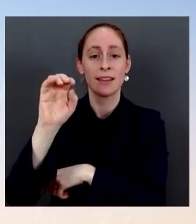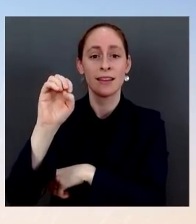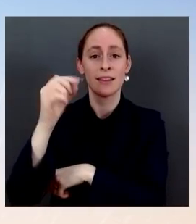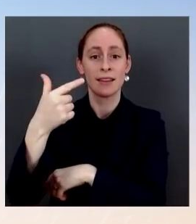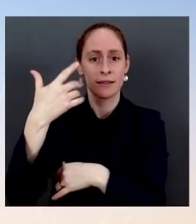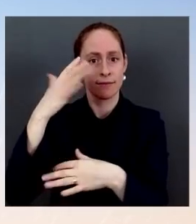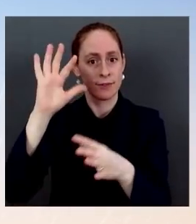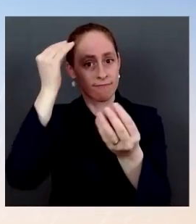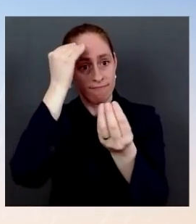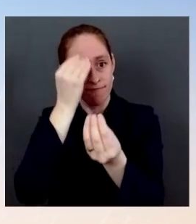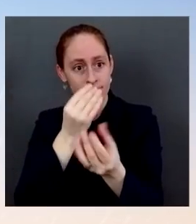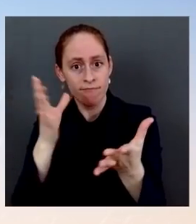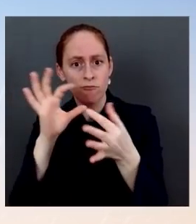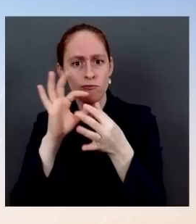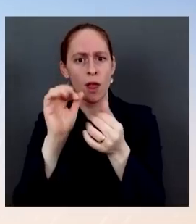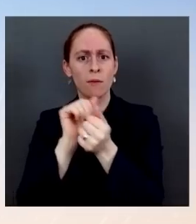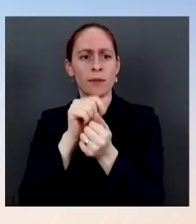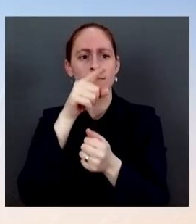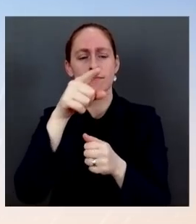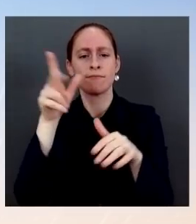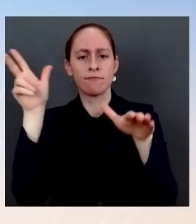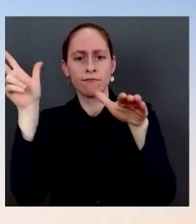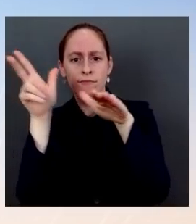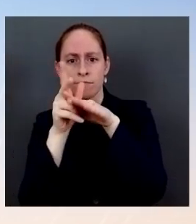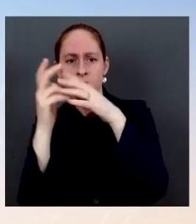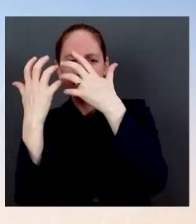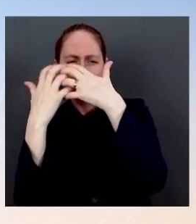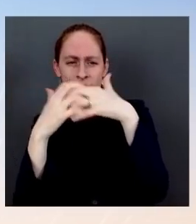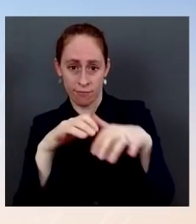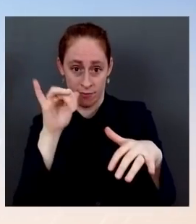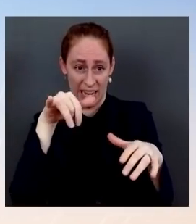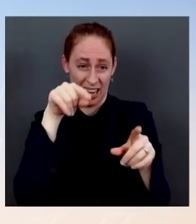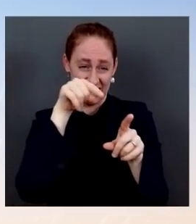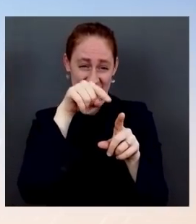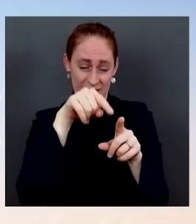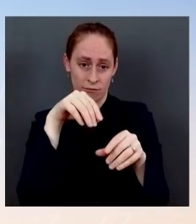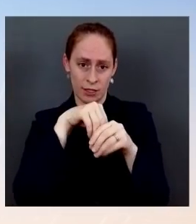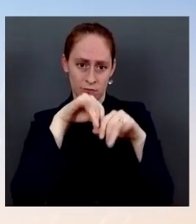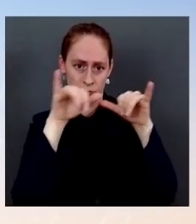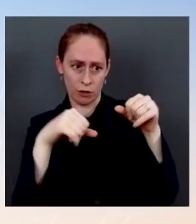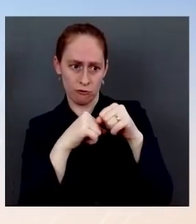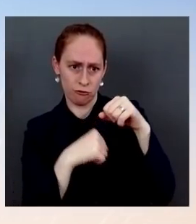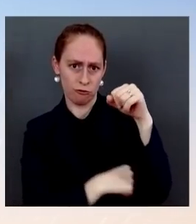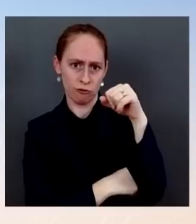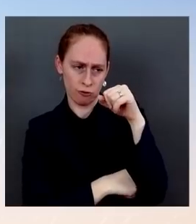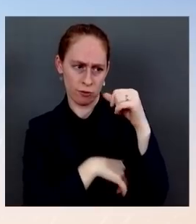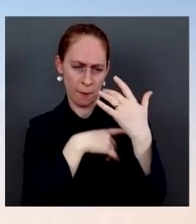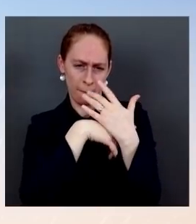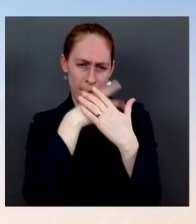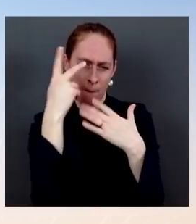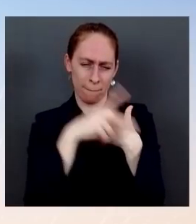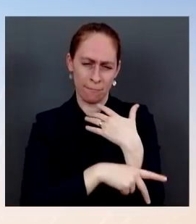These grants demonstrate rapid action on commitments in the Biden-Harris Port Action Plan. Investing in our infrastructure